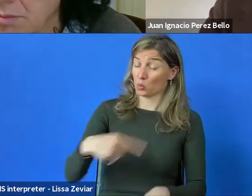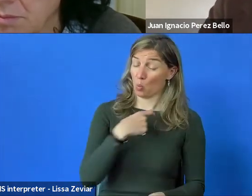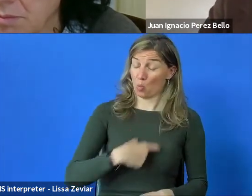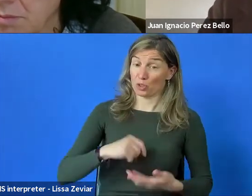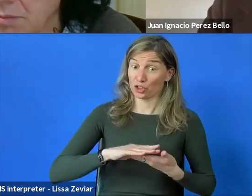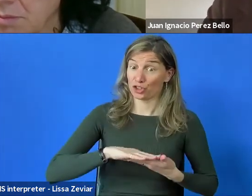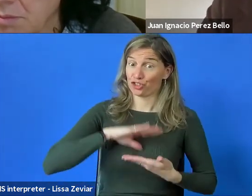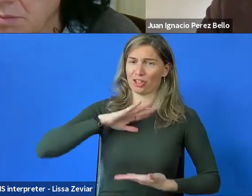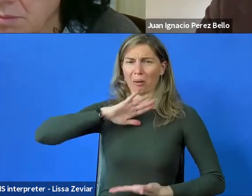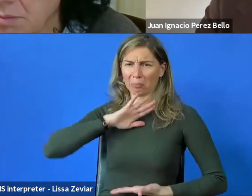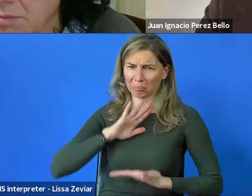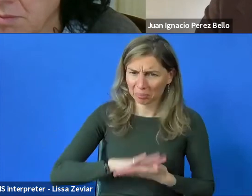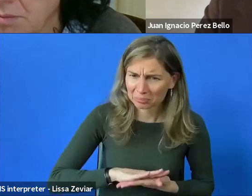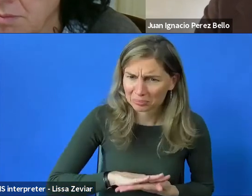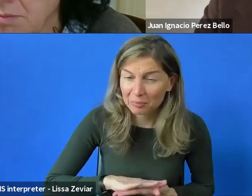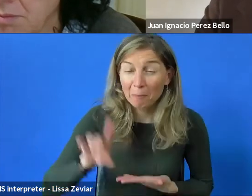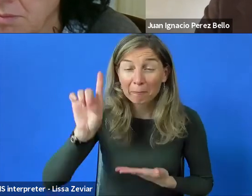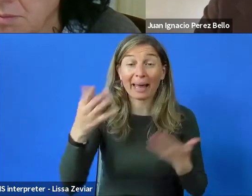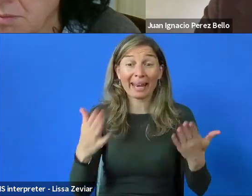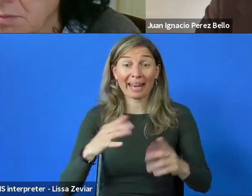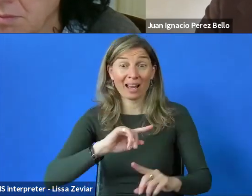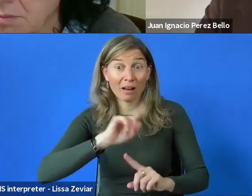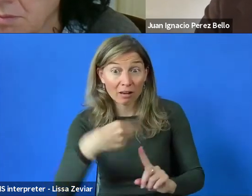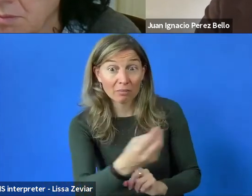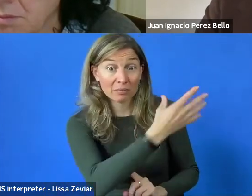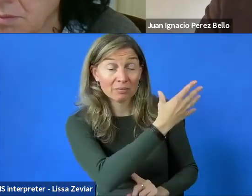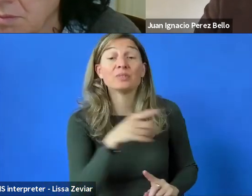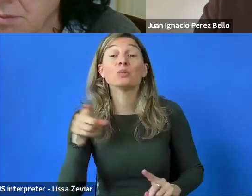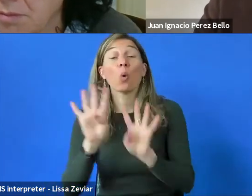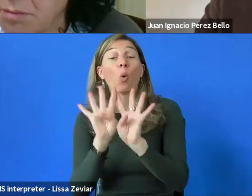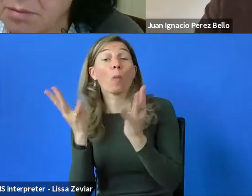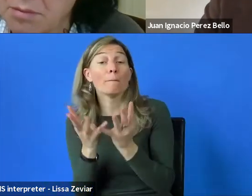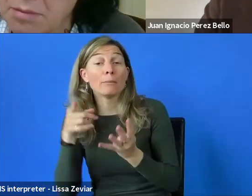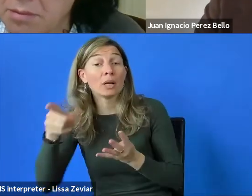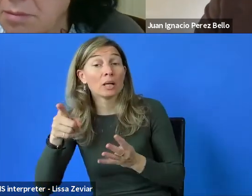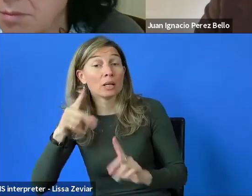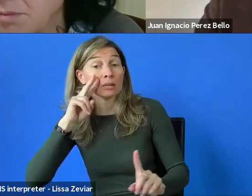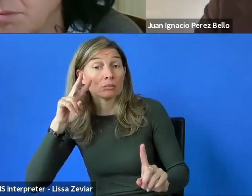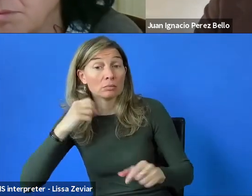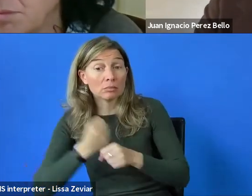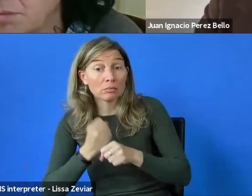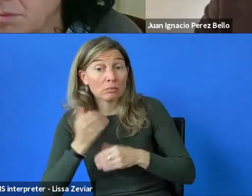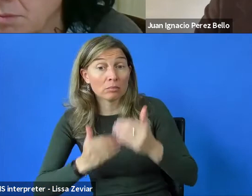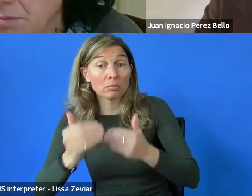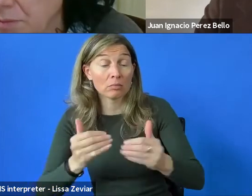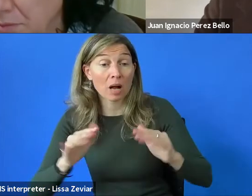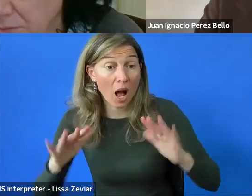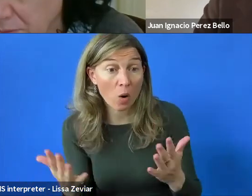that the CRPD committee decided on this case. In which the CRPD committee found